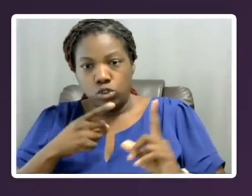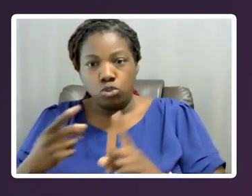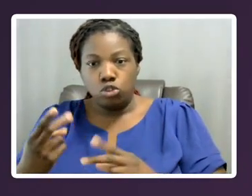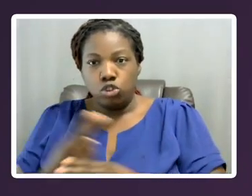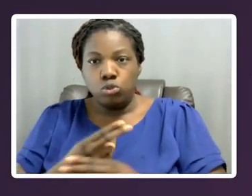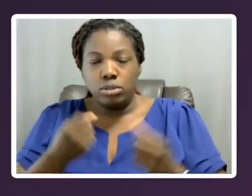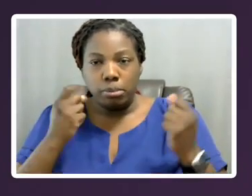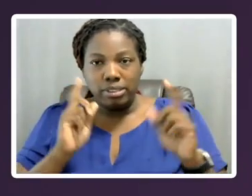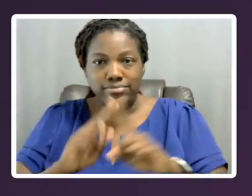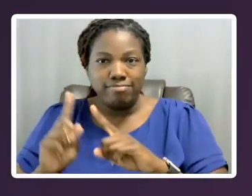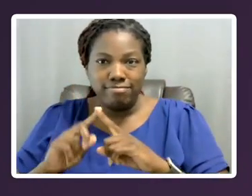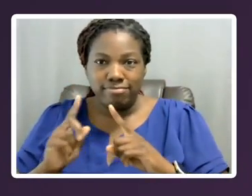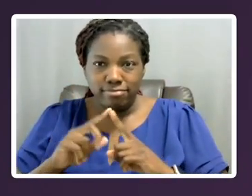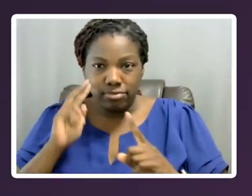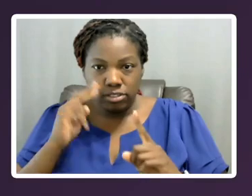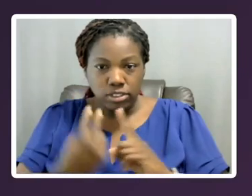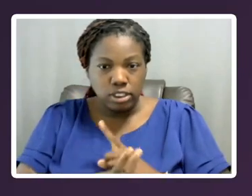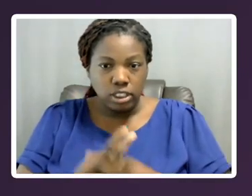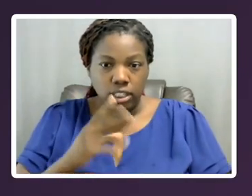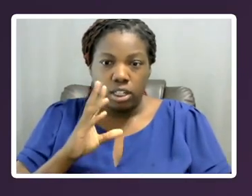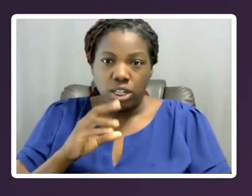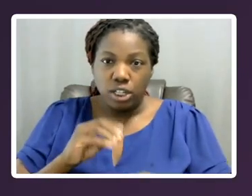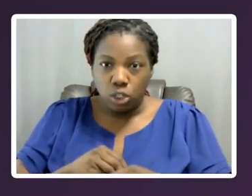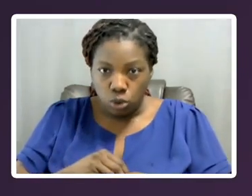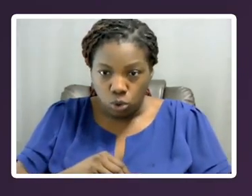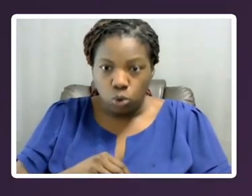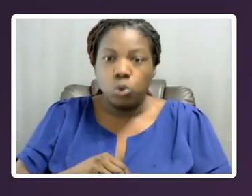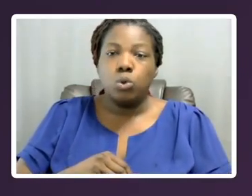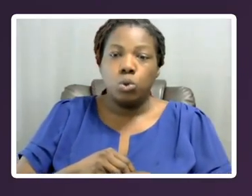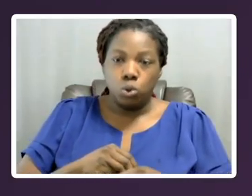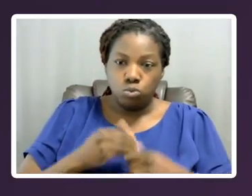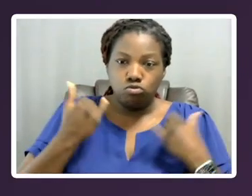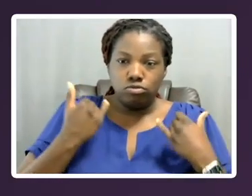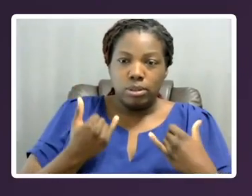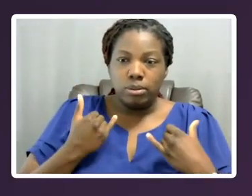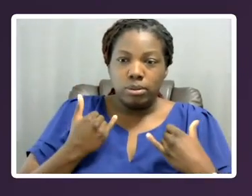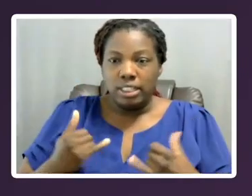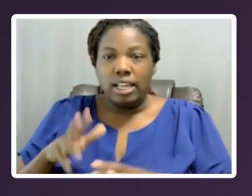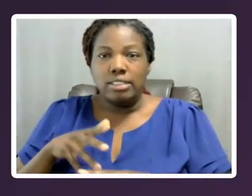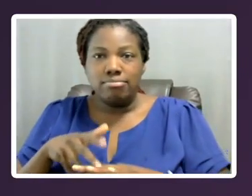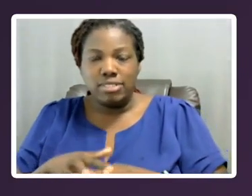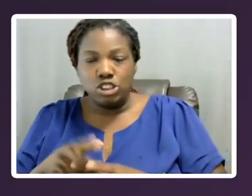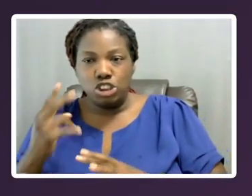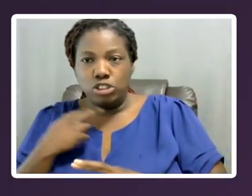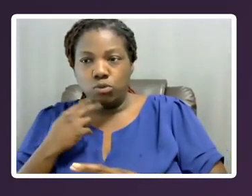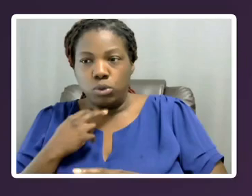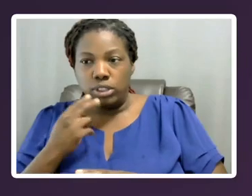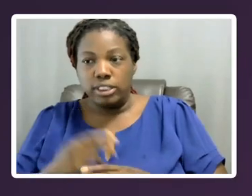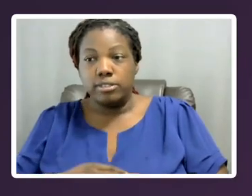include contemporary and Native Voices. So, use this lesson as an opportunity